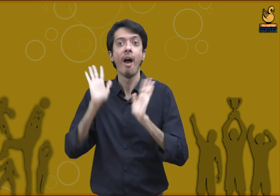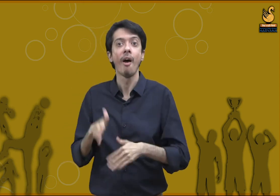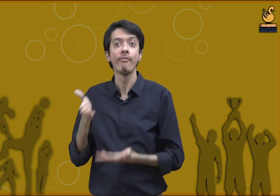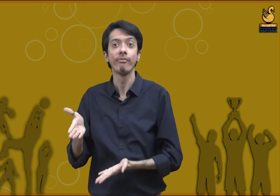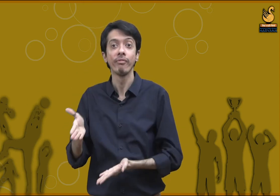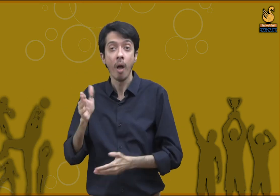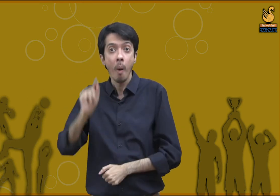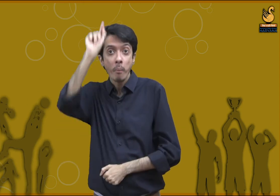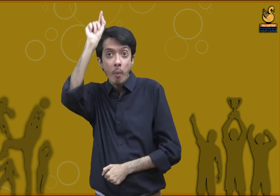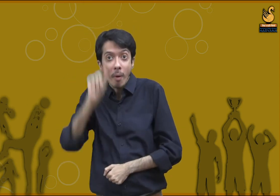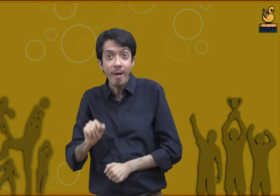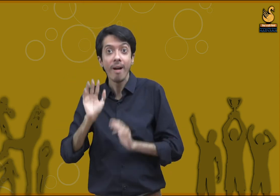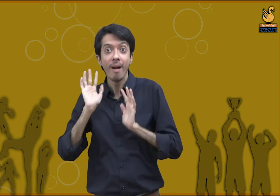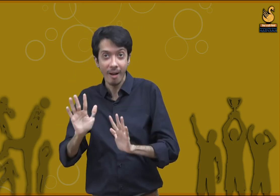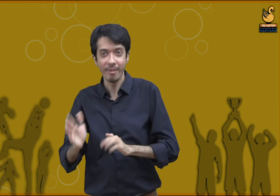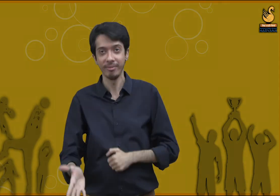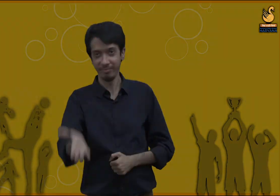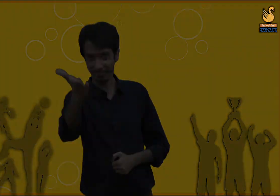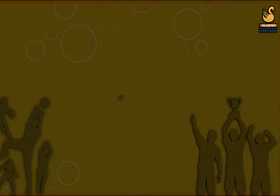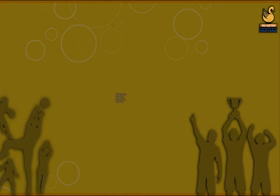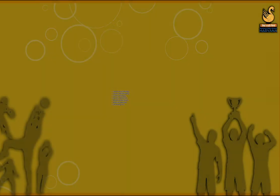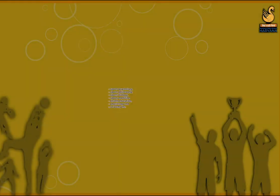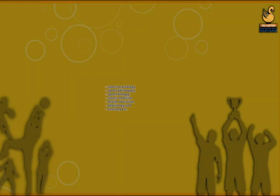but now it has become a subject like other subjects. Take a look.